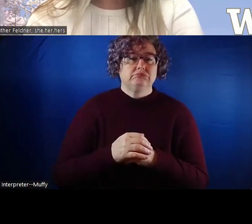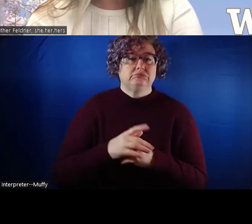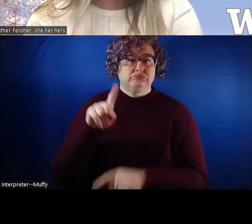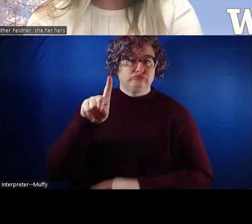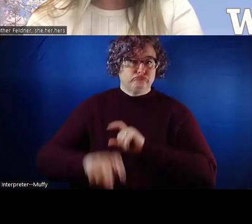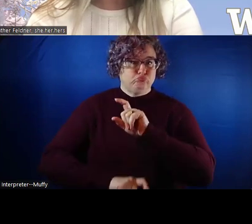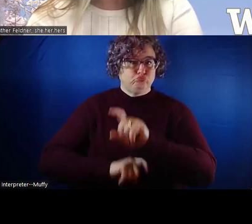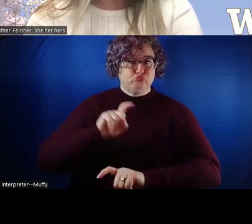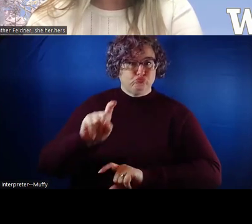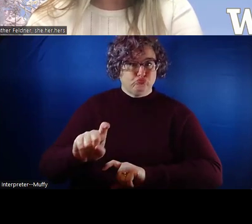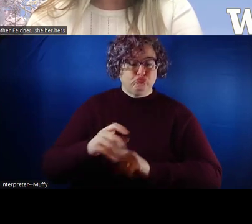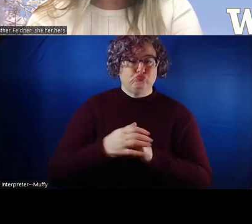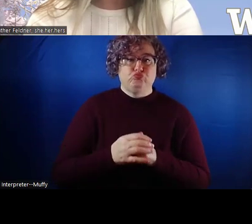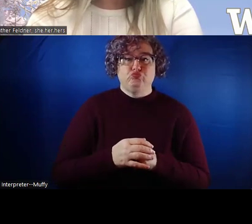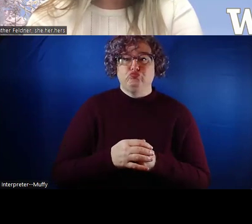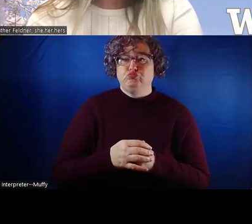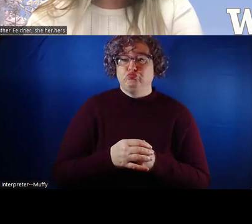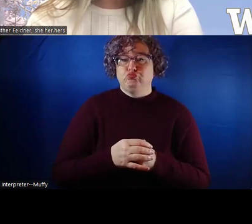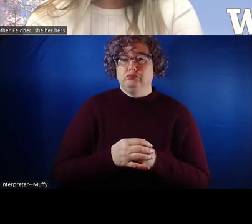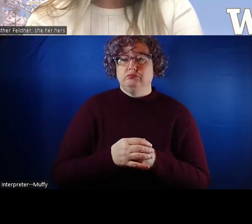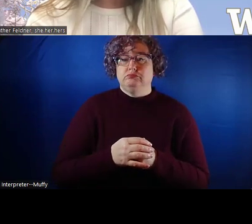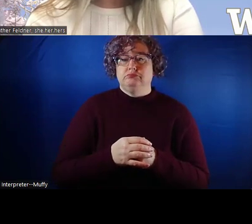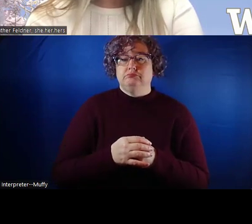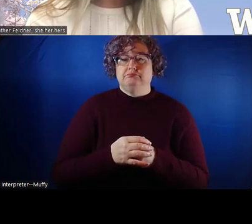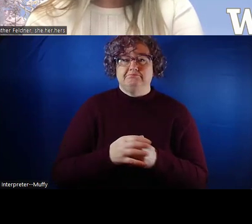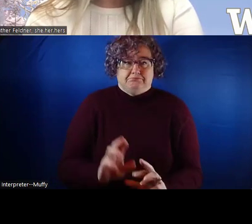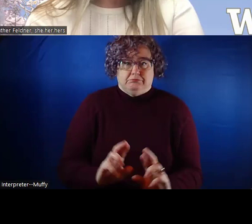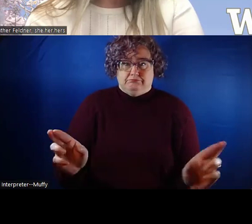that I got myself prepared for.